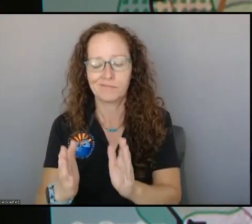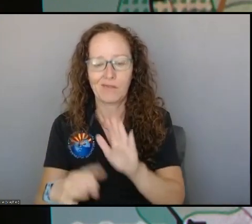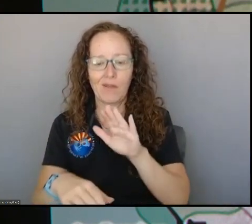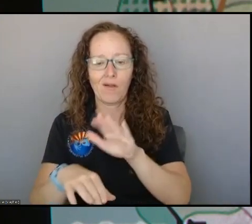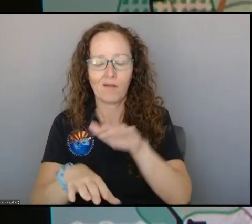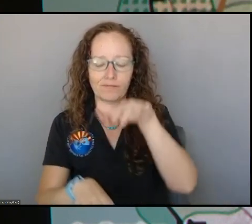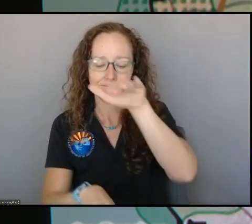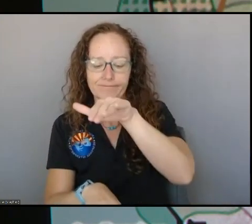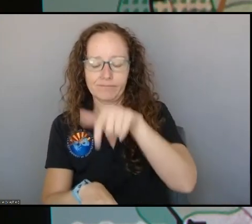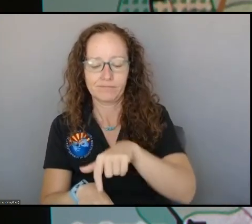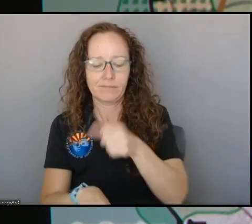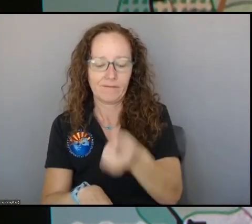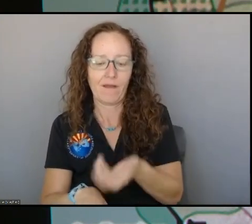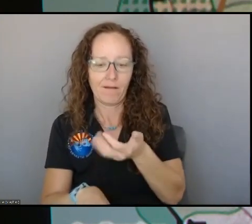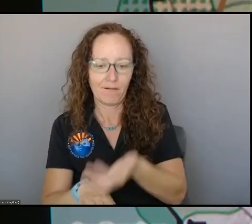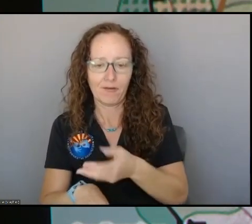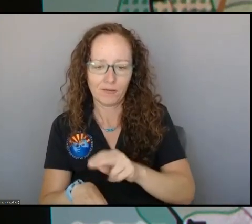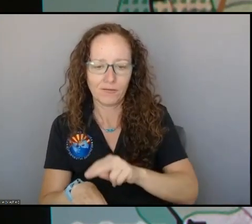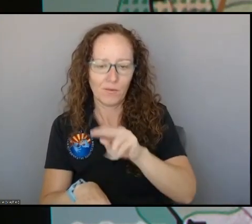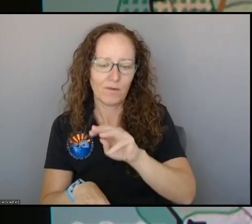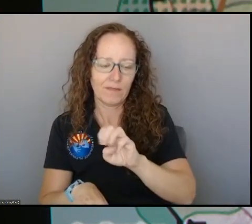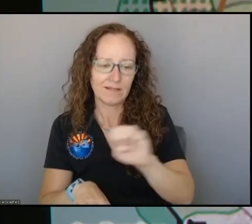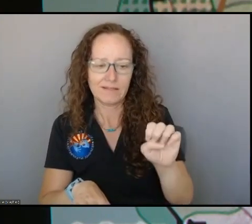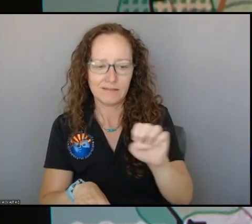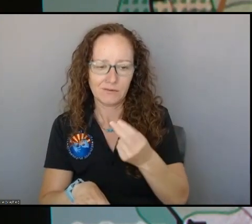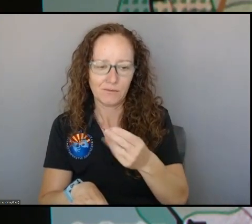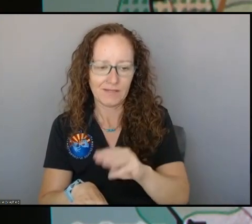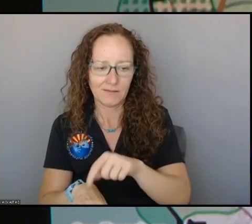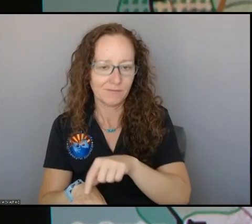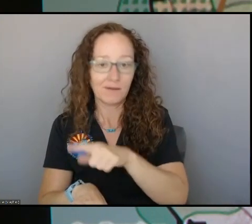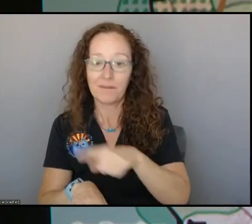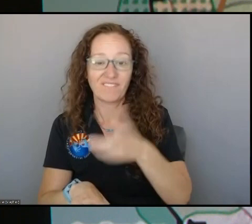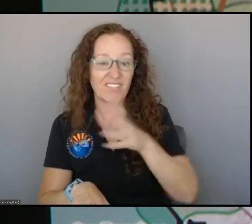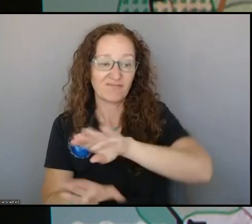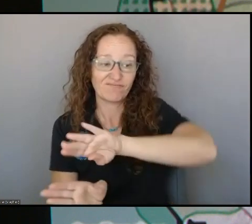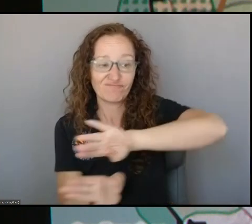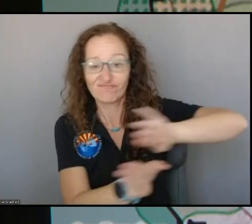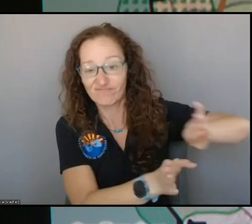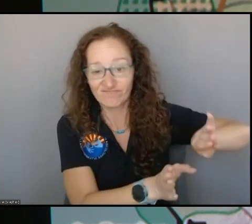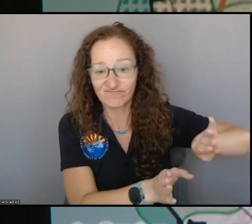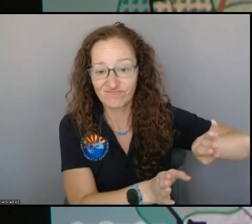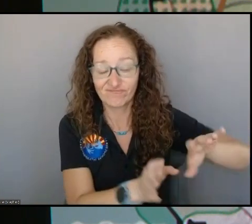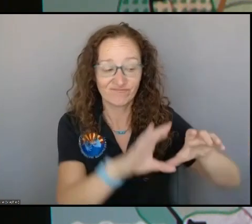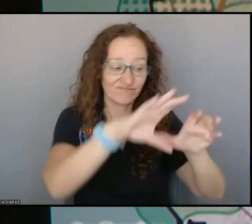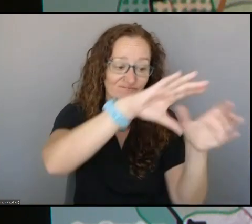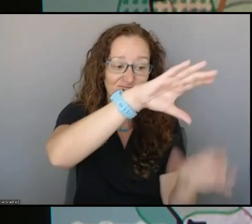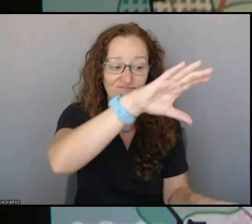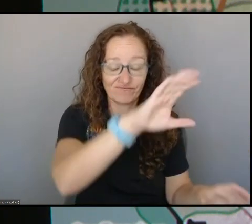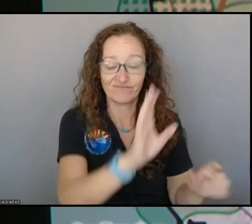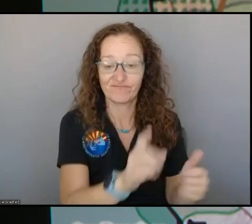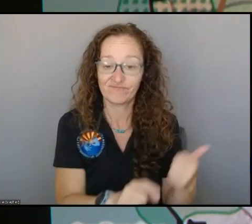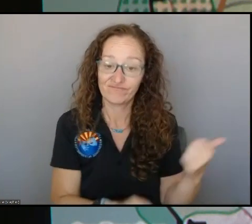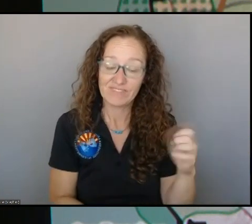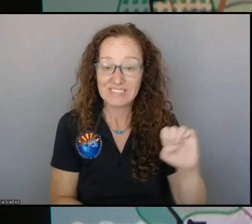shoved off to the east out into the plains, well to our east. And so now we're dealing with high and dry weather, right? So,